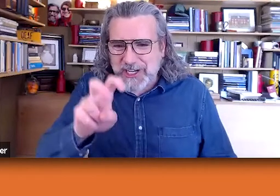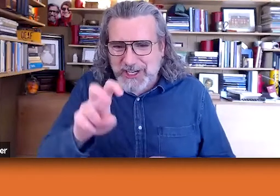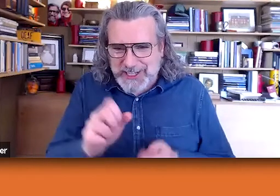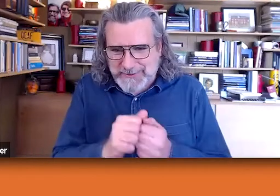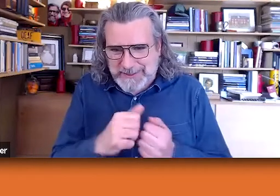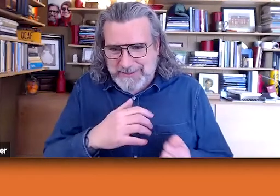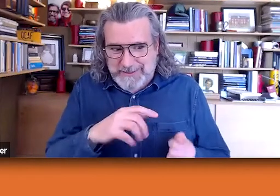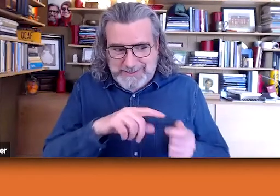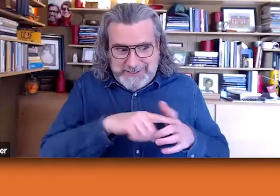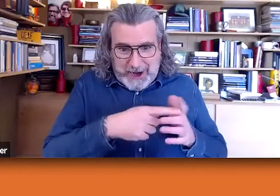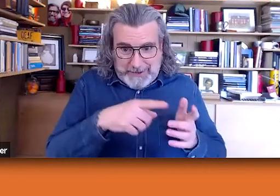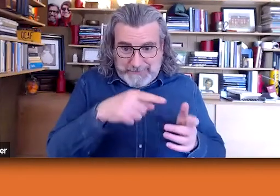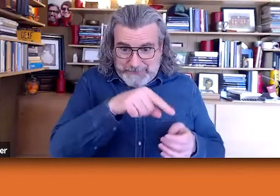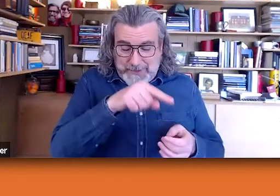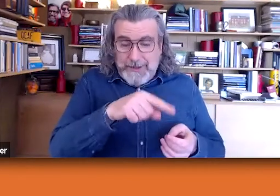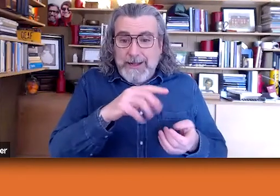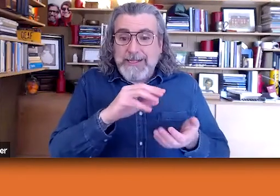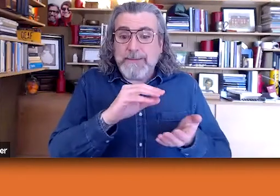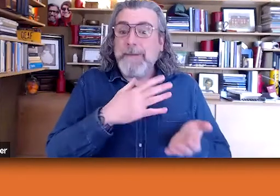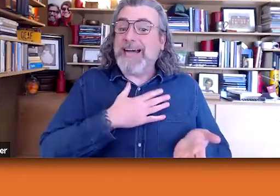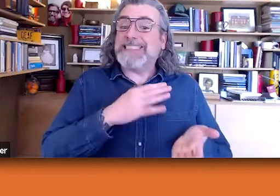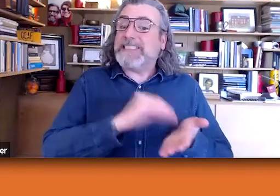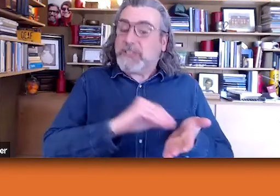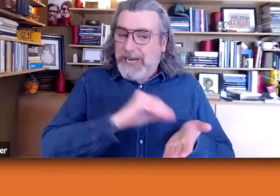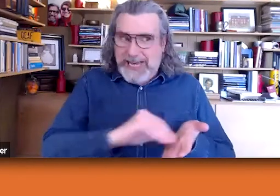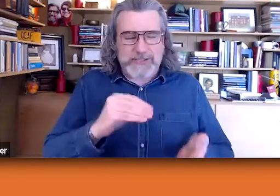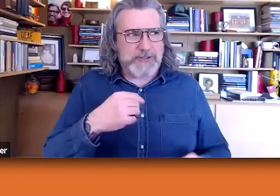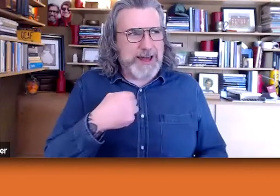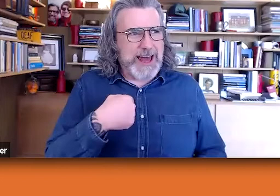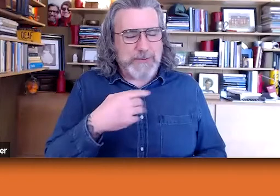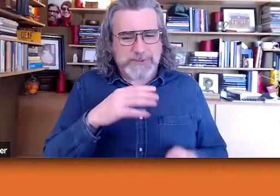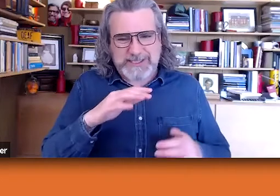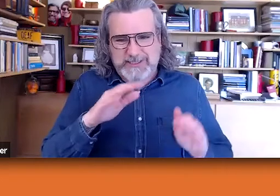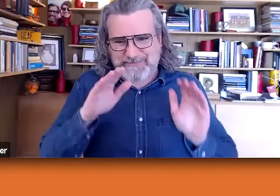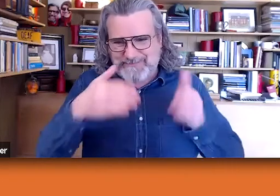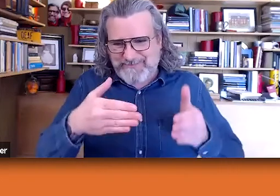It's been an interesting journey from my dissertation topic to where I am now.